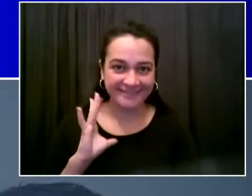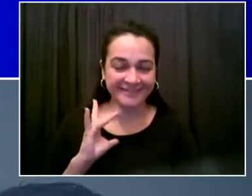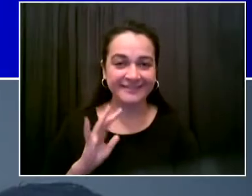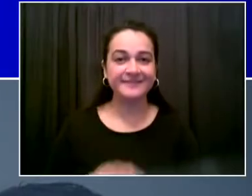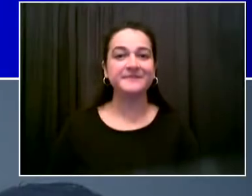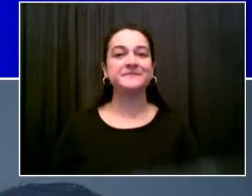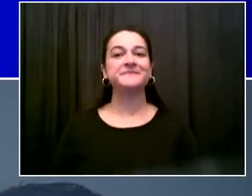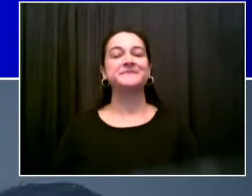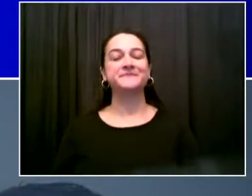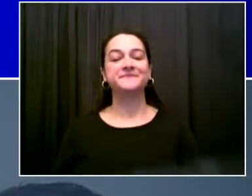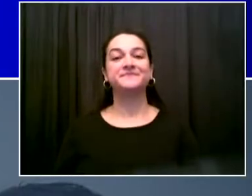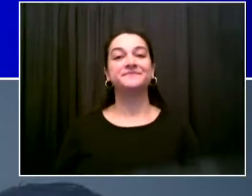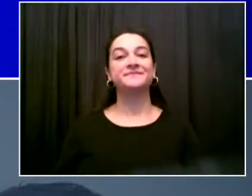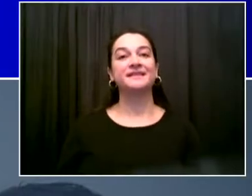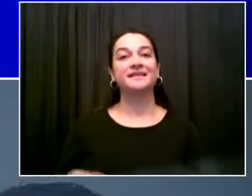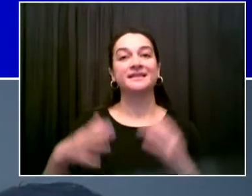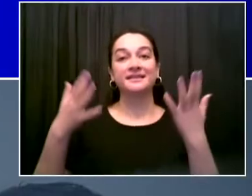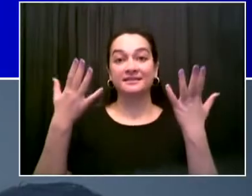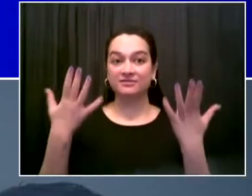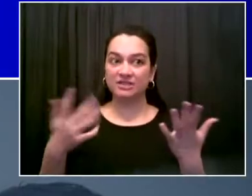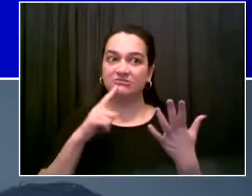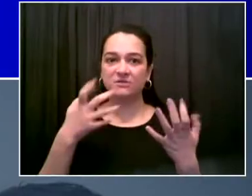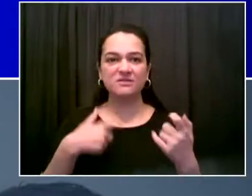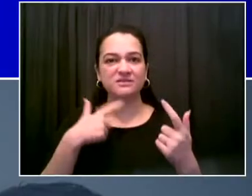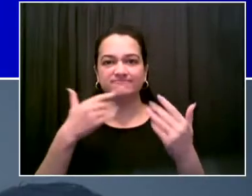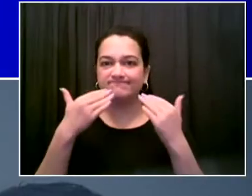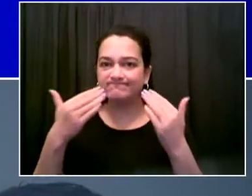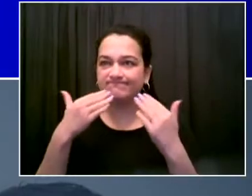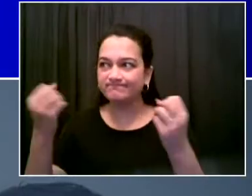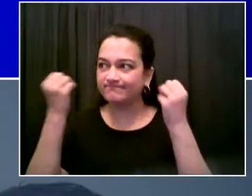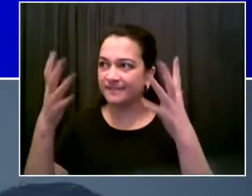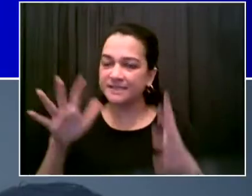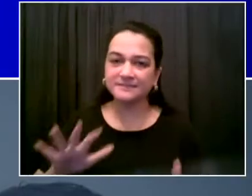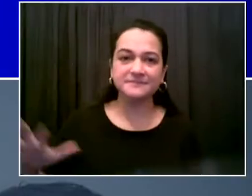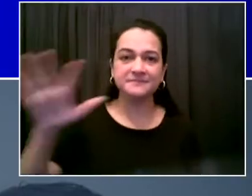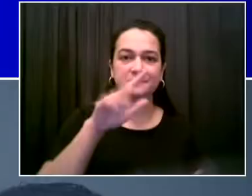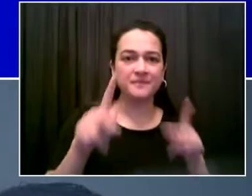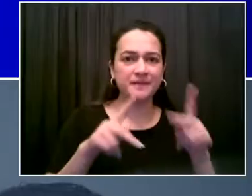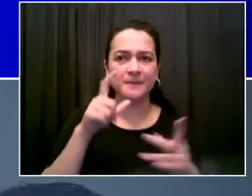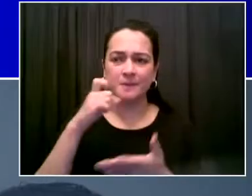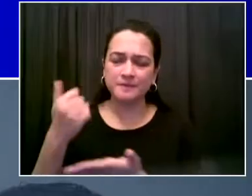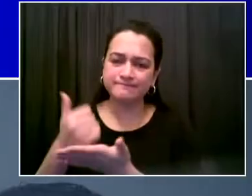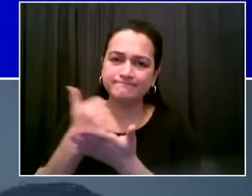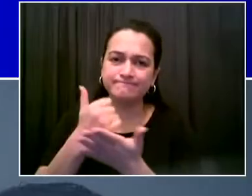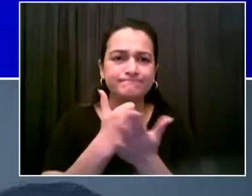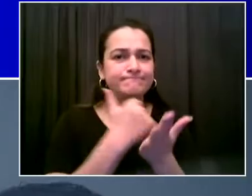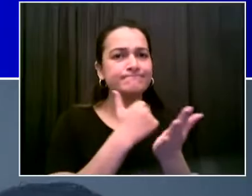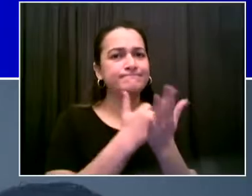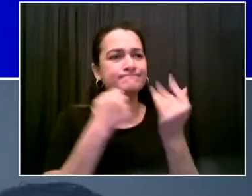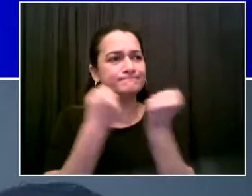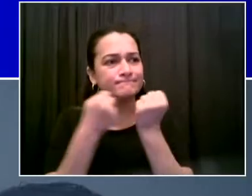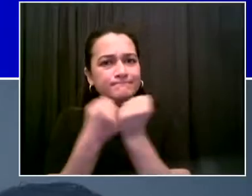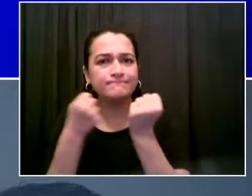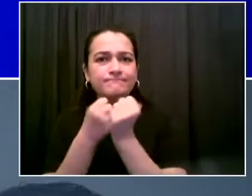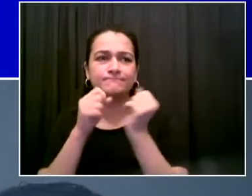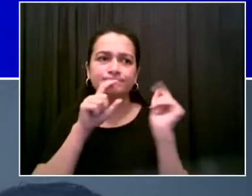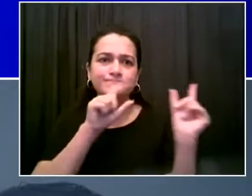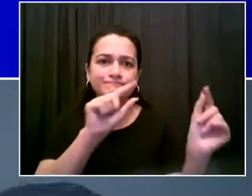HERE IS AN EXAMPLE OF IT IN REAL TIME. THIS VACCINIOATN EFFORT INVOLVED TENS OF THOUSANDS OF